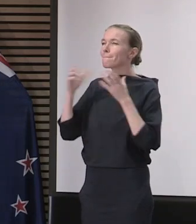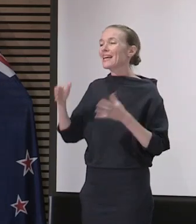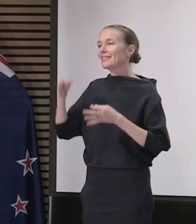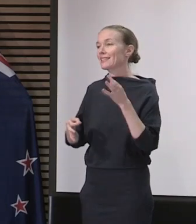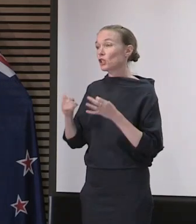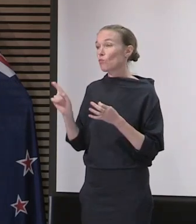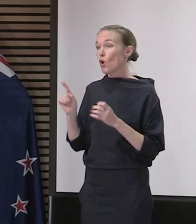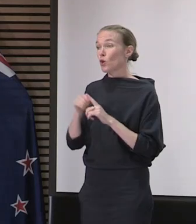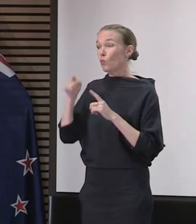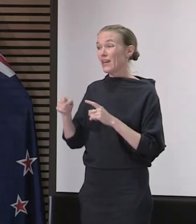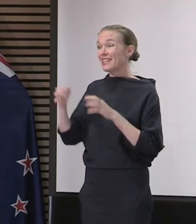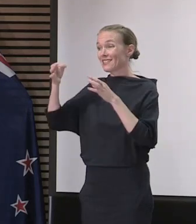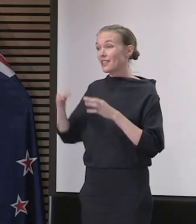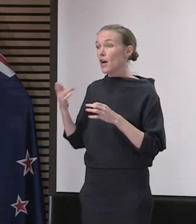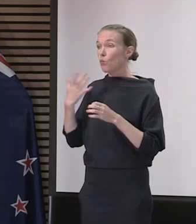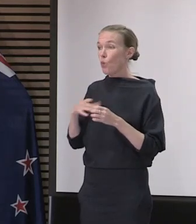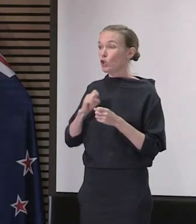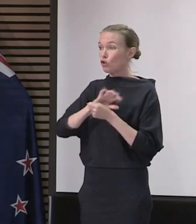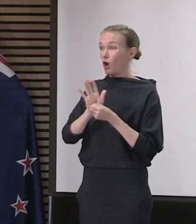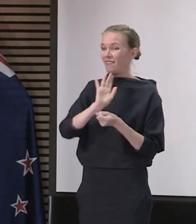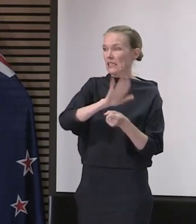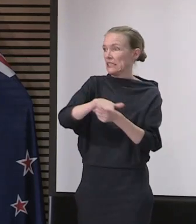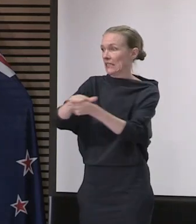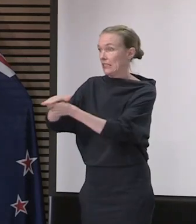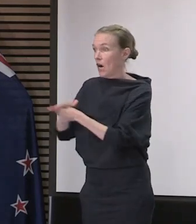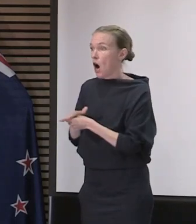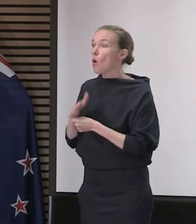move into a management